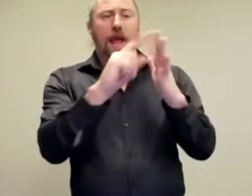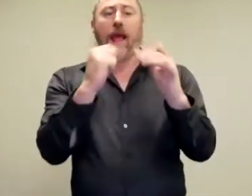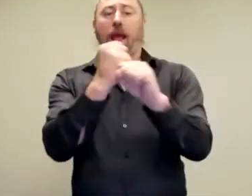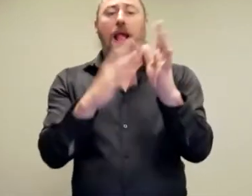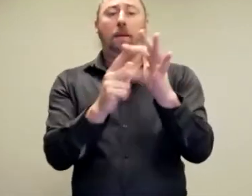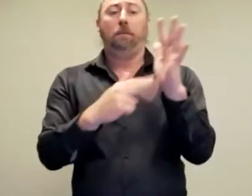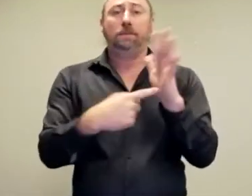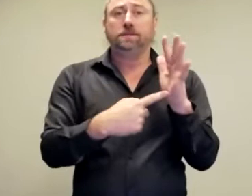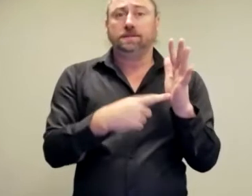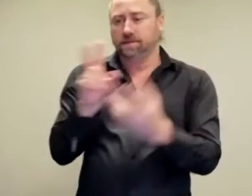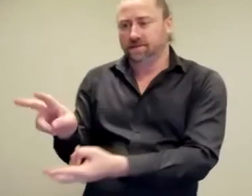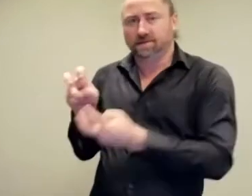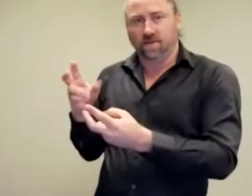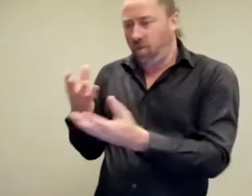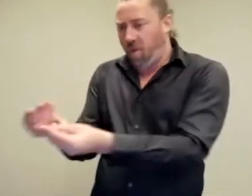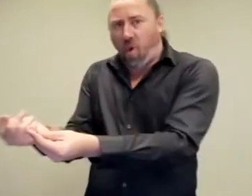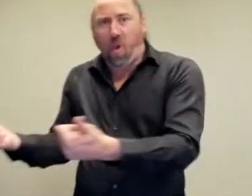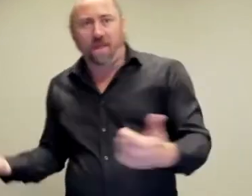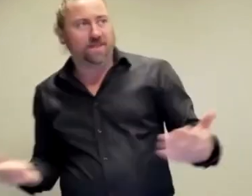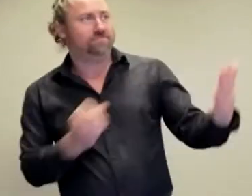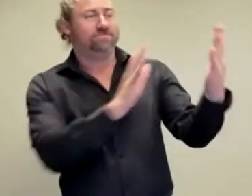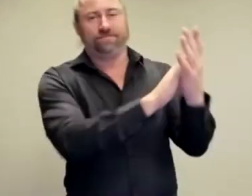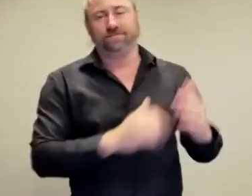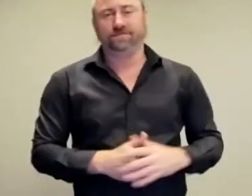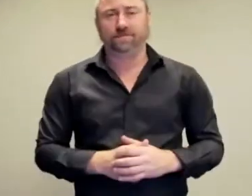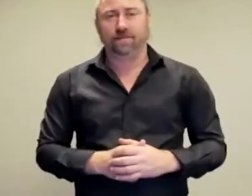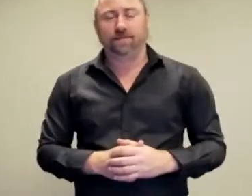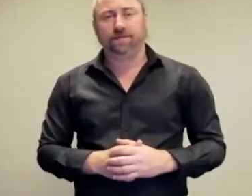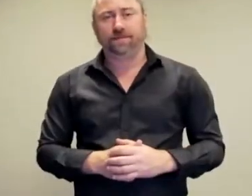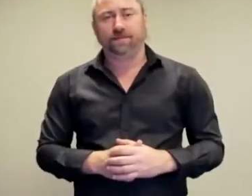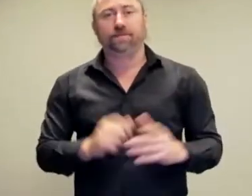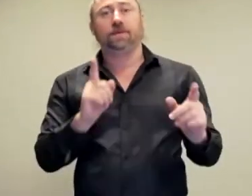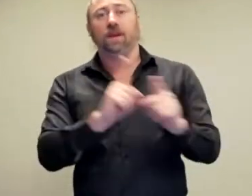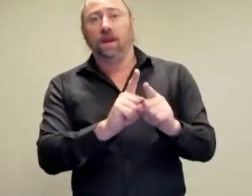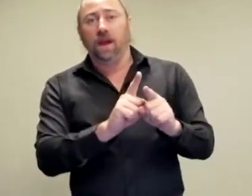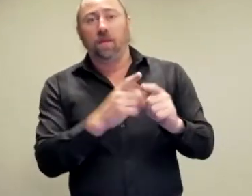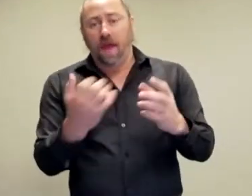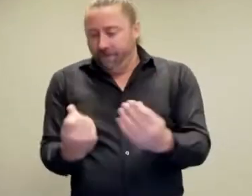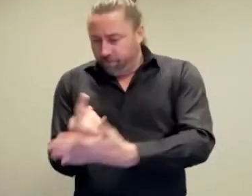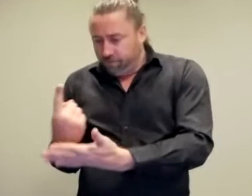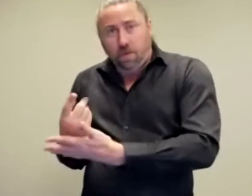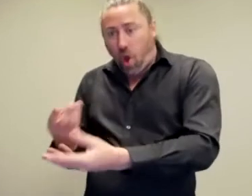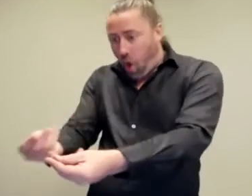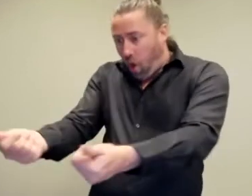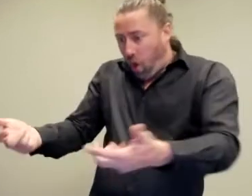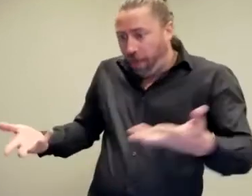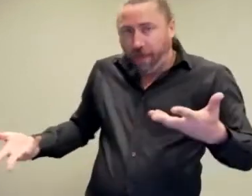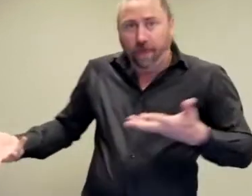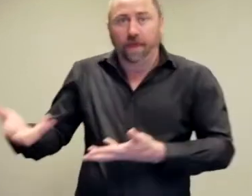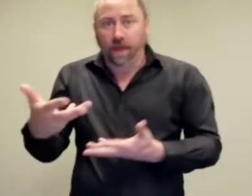or sourced sorry. On the other hand, just as forms potentially lie in the earth, paintings may be said to be a waiting